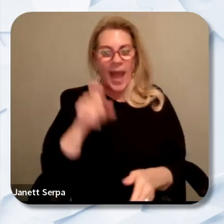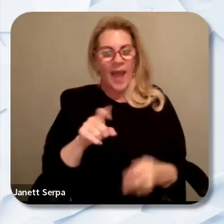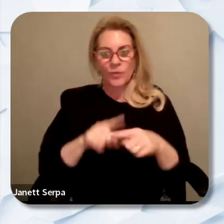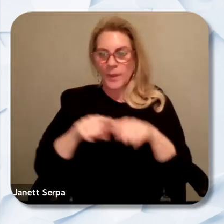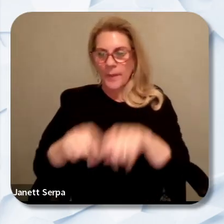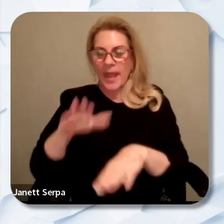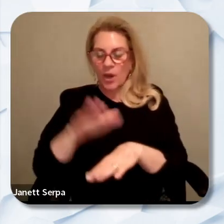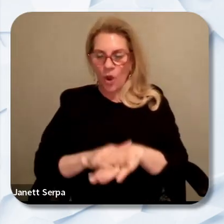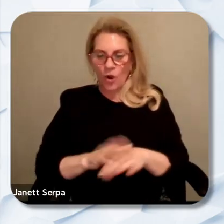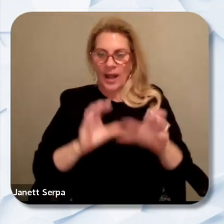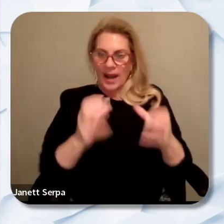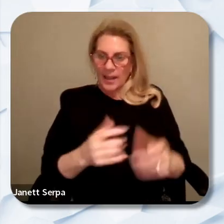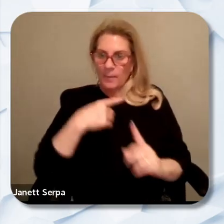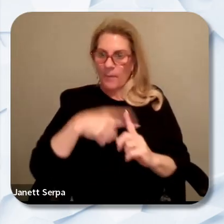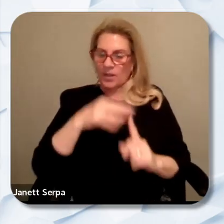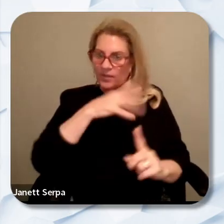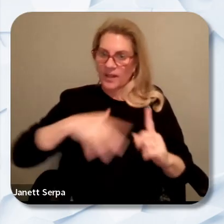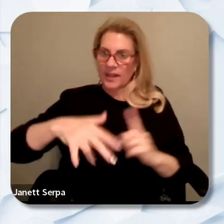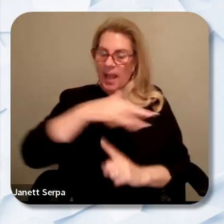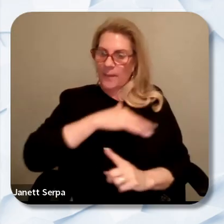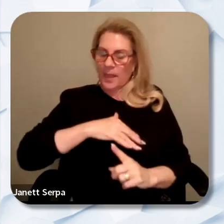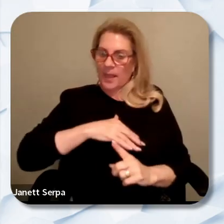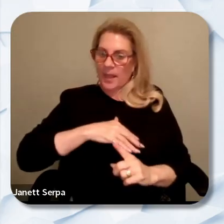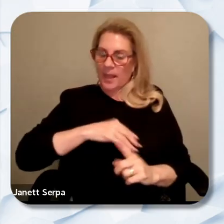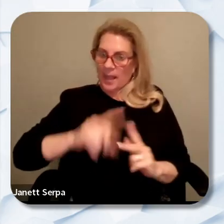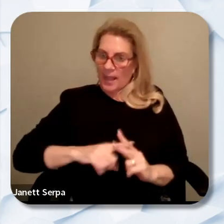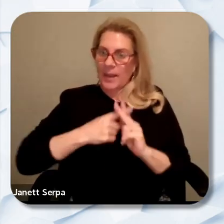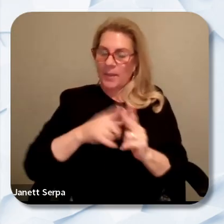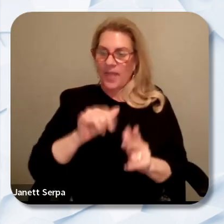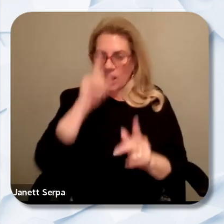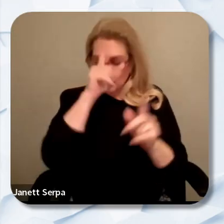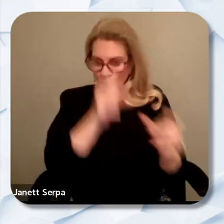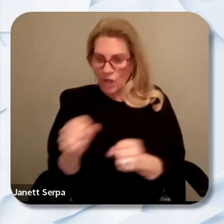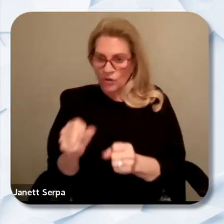dimension of positive climate and implement the dimension strategy of building a caring